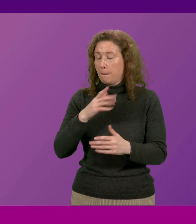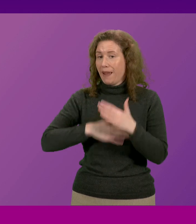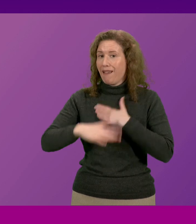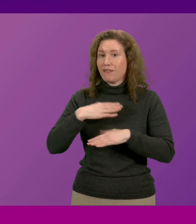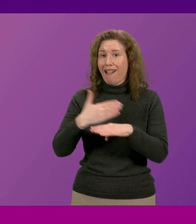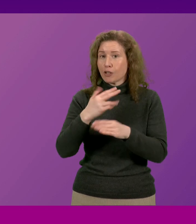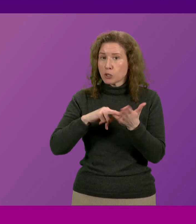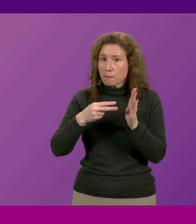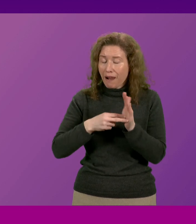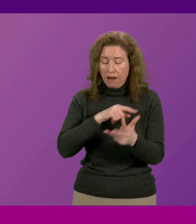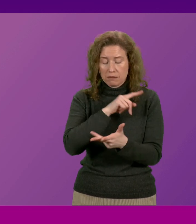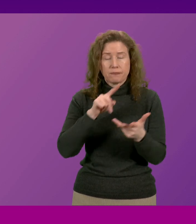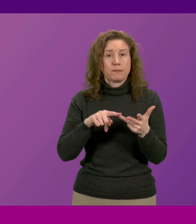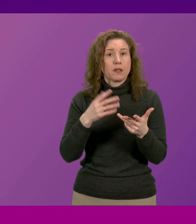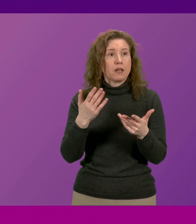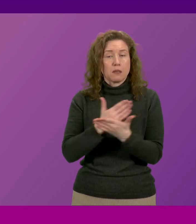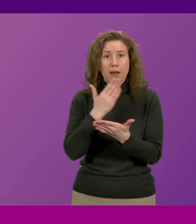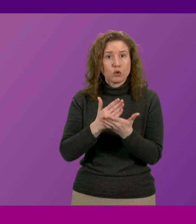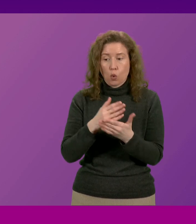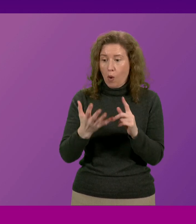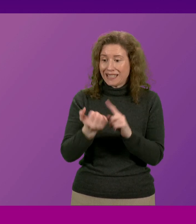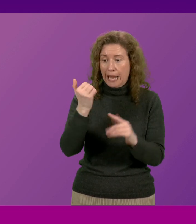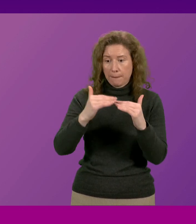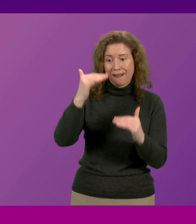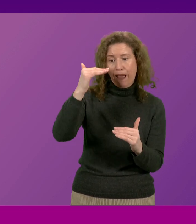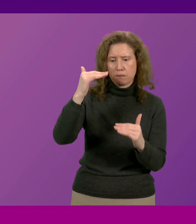plan, and we have taken forward steps to ensure that the attainment gap is narrowed.